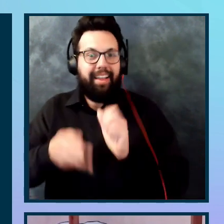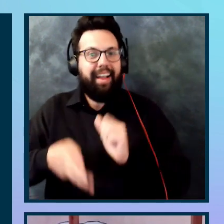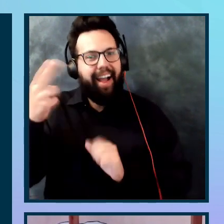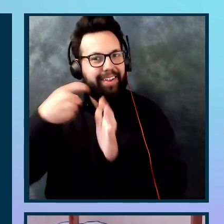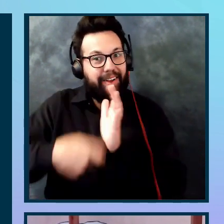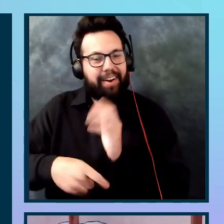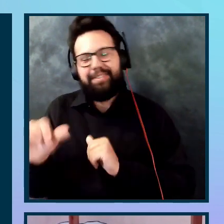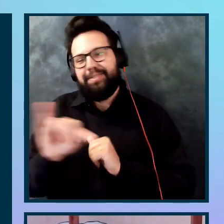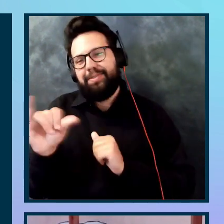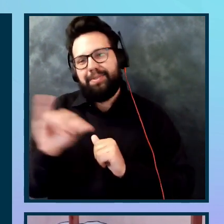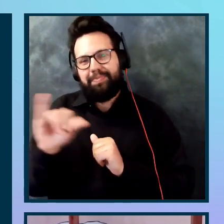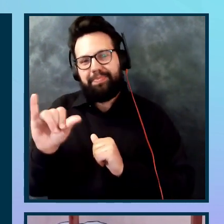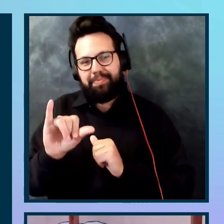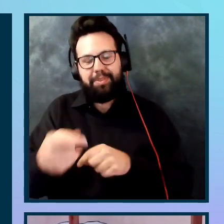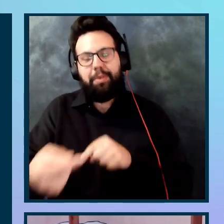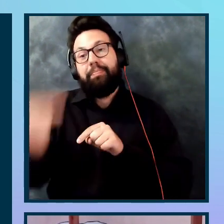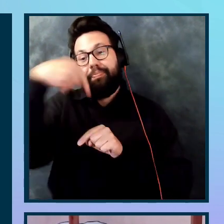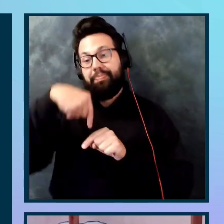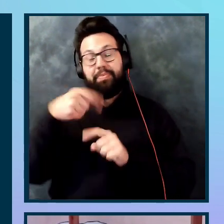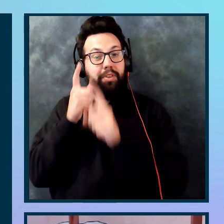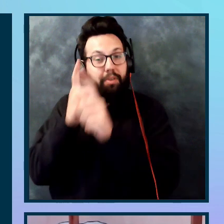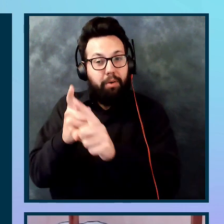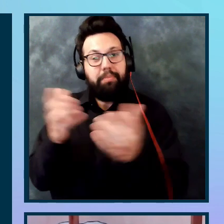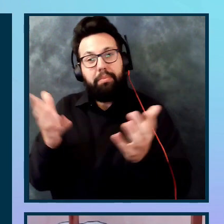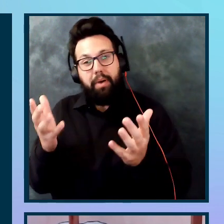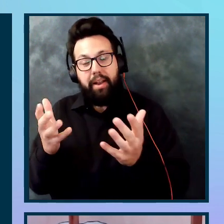The solution that behavior-driven development brings to the table